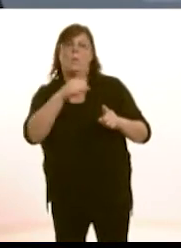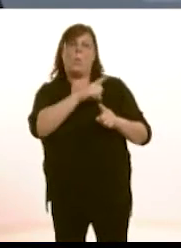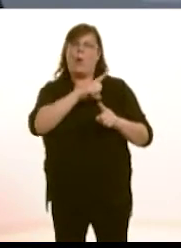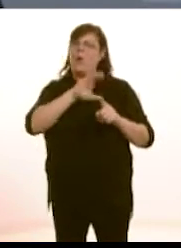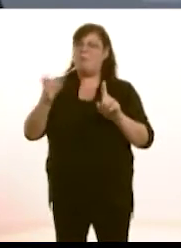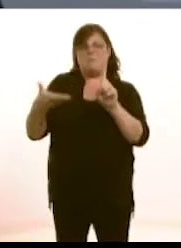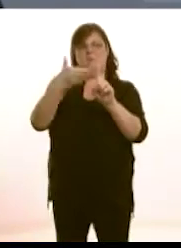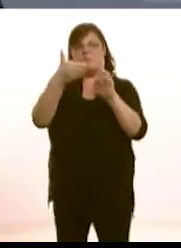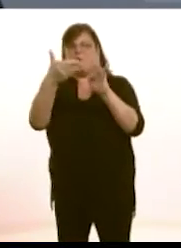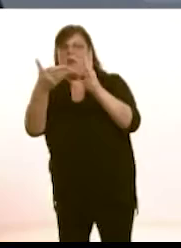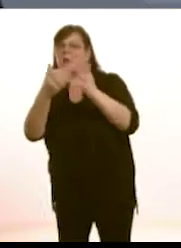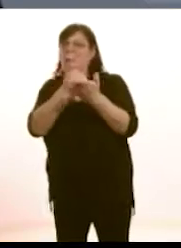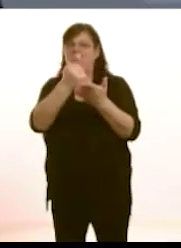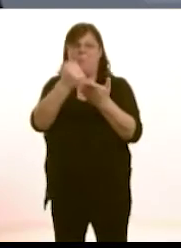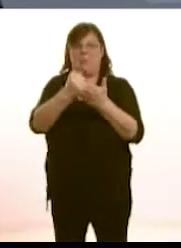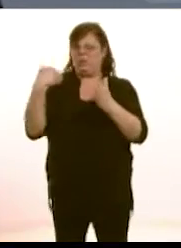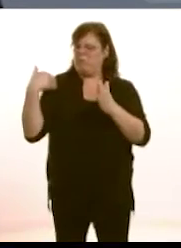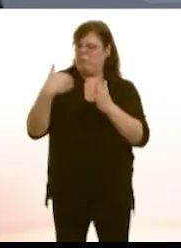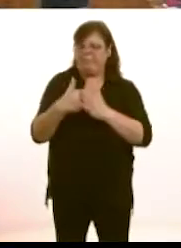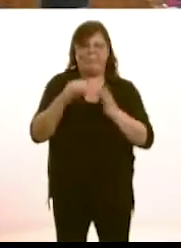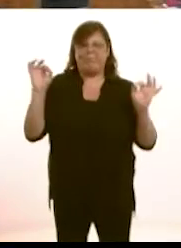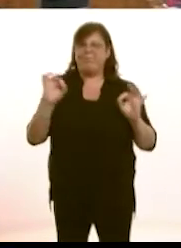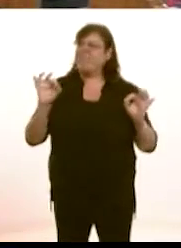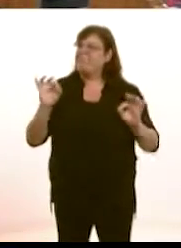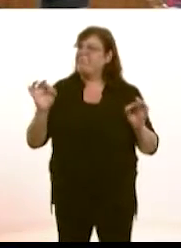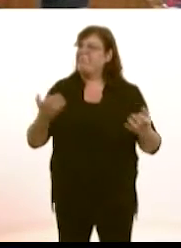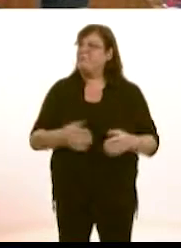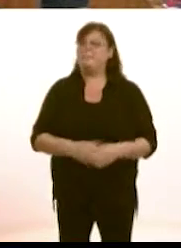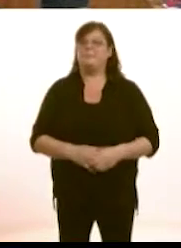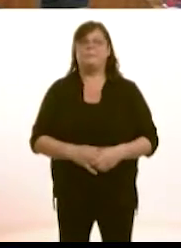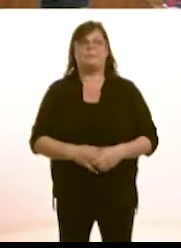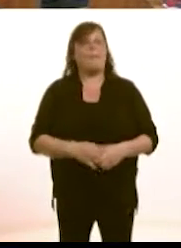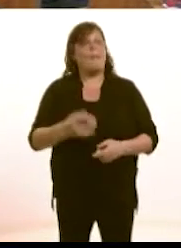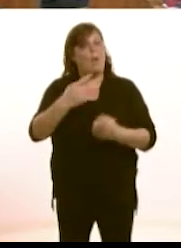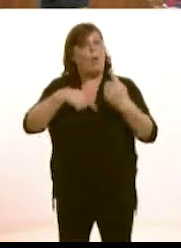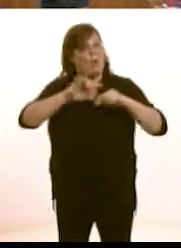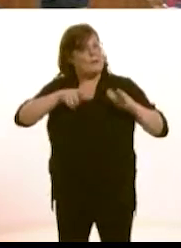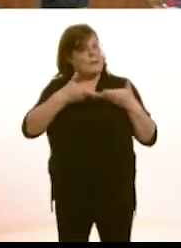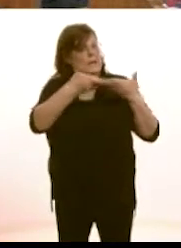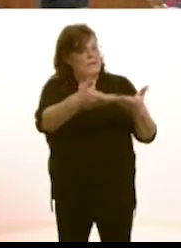whatsoever in the current programme for government? Carwyn Jones: Weíve delivered, and the people of Wales recognised that in May.